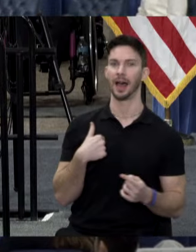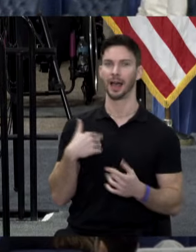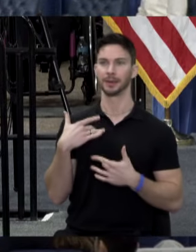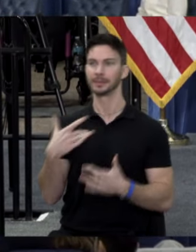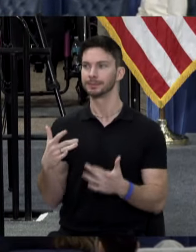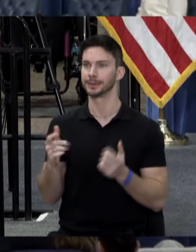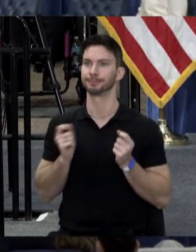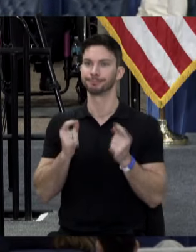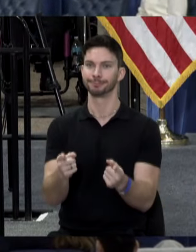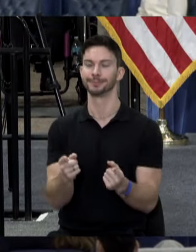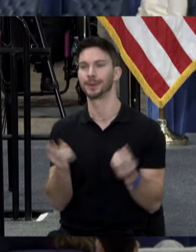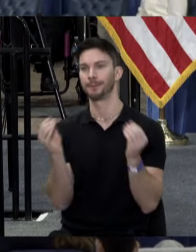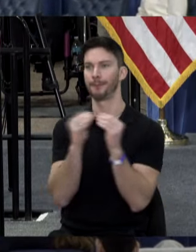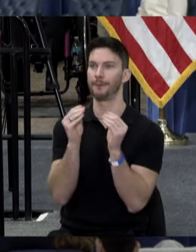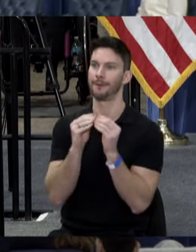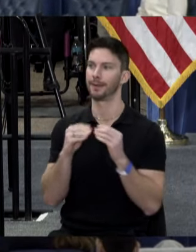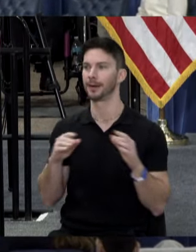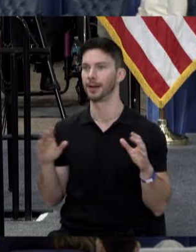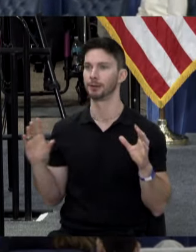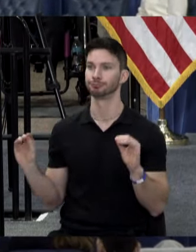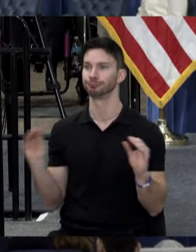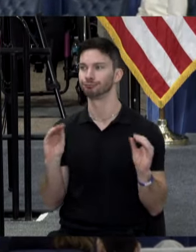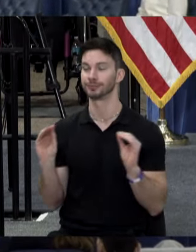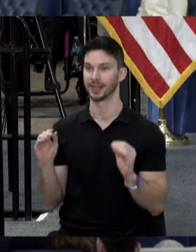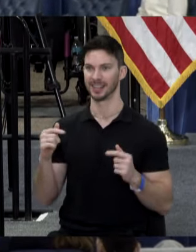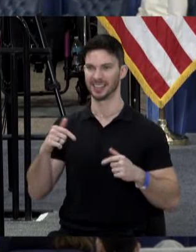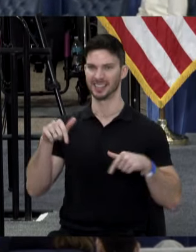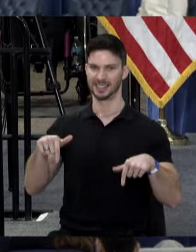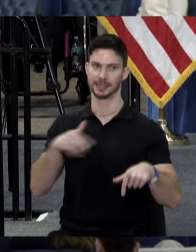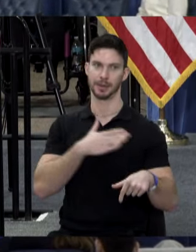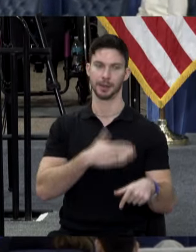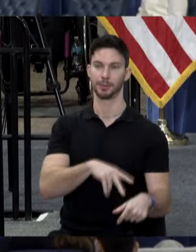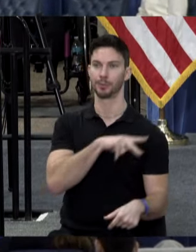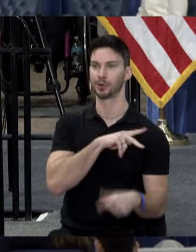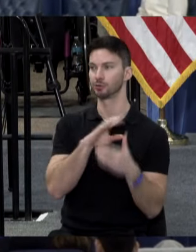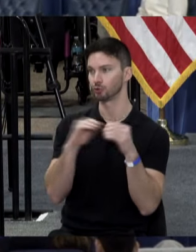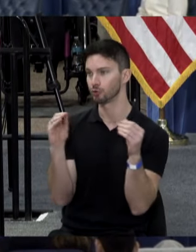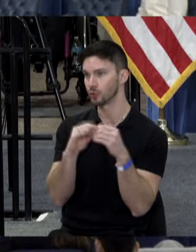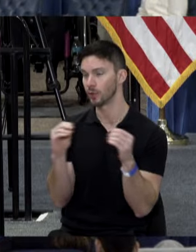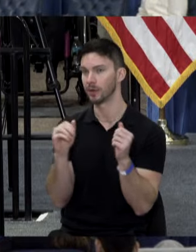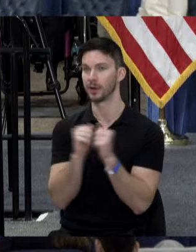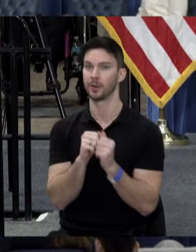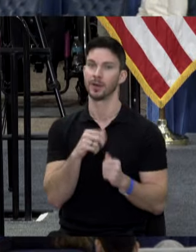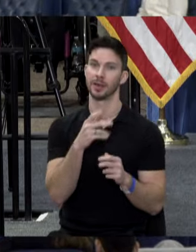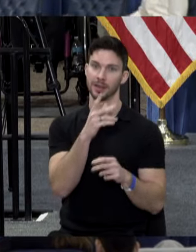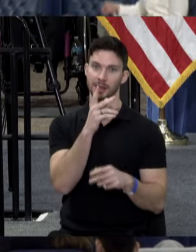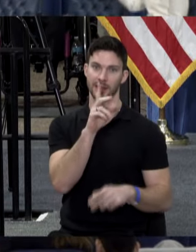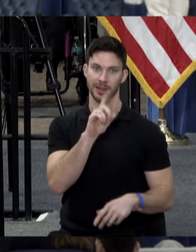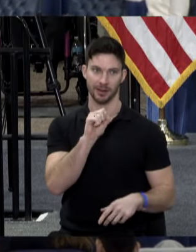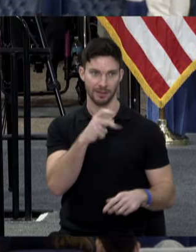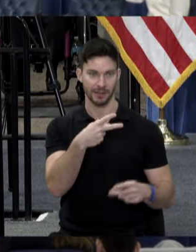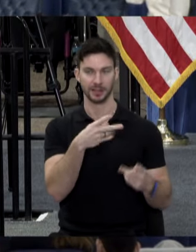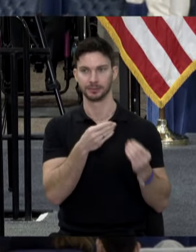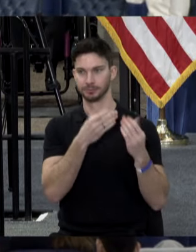because this is my personal story with caregiving and disability. As Administrator Lazare said,